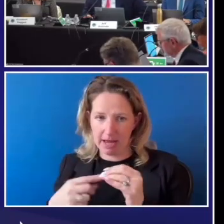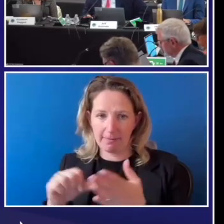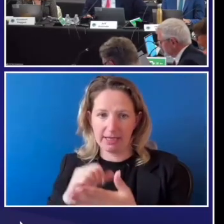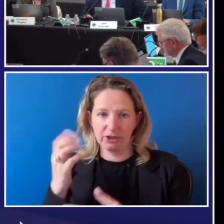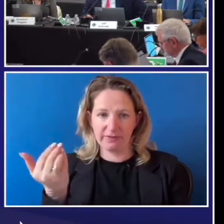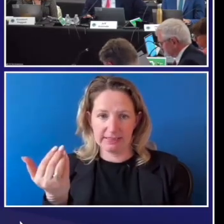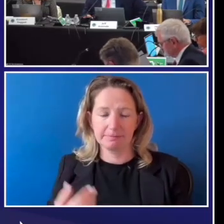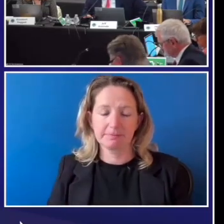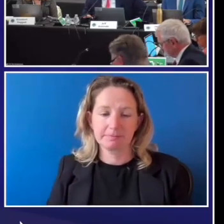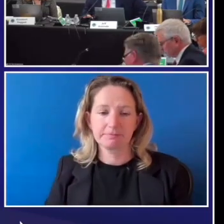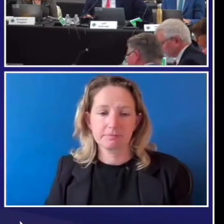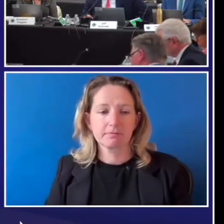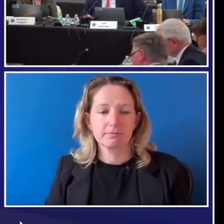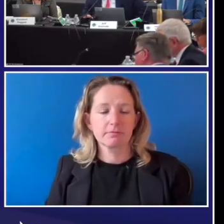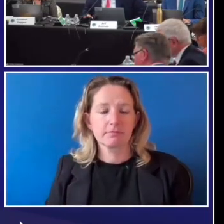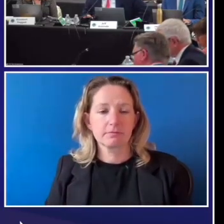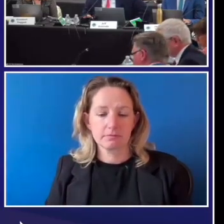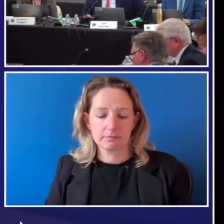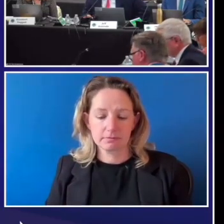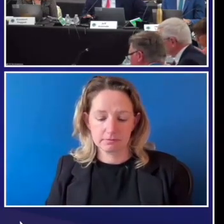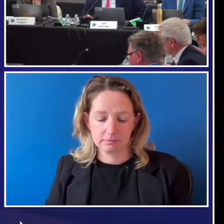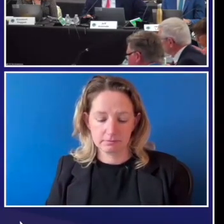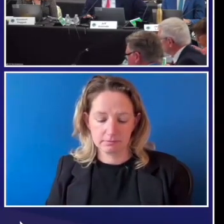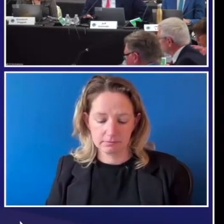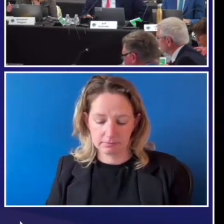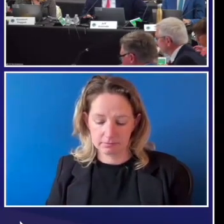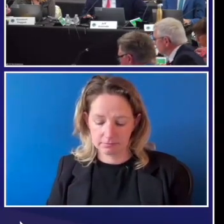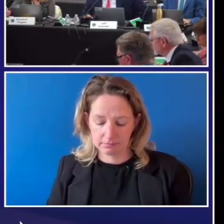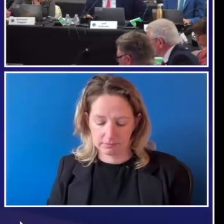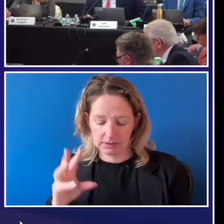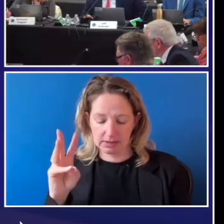is on, um, 602.10 link